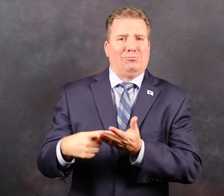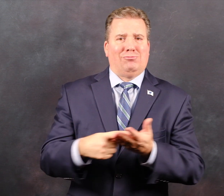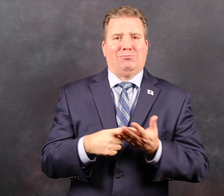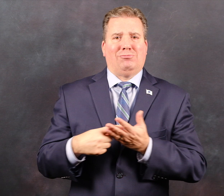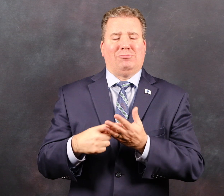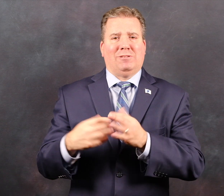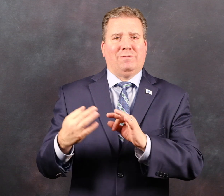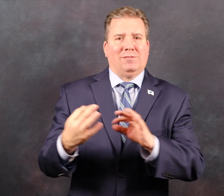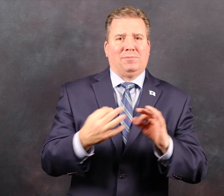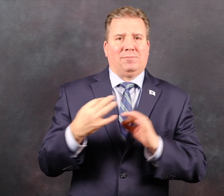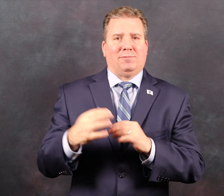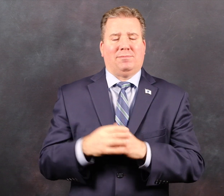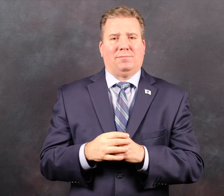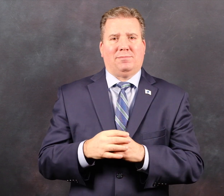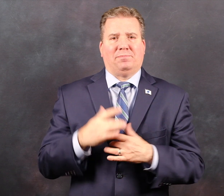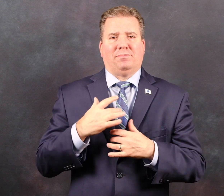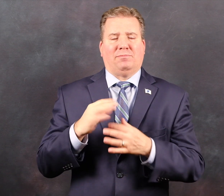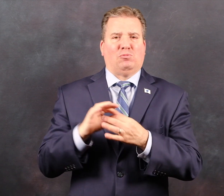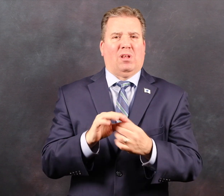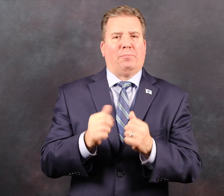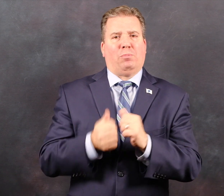Adults (ALDA) at the Lexington Library.